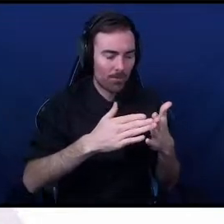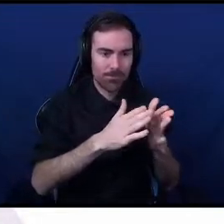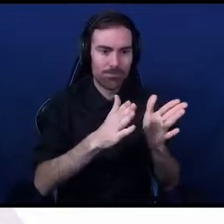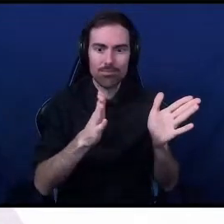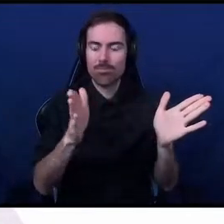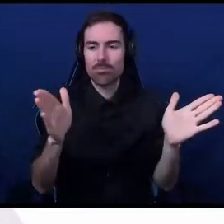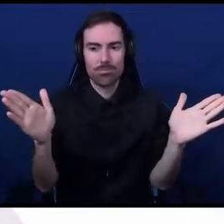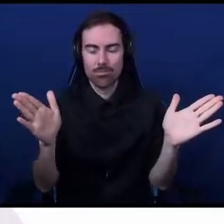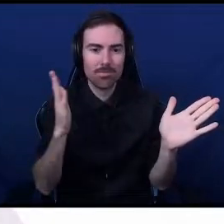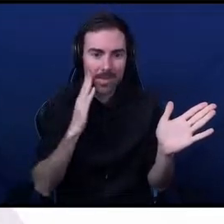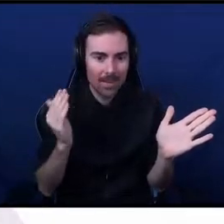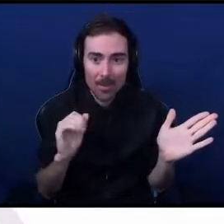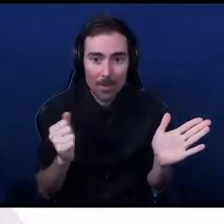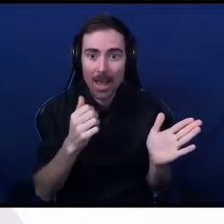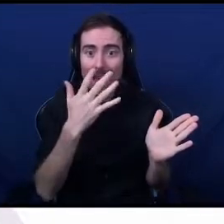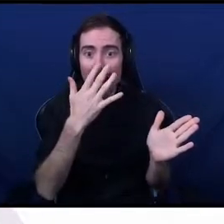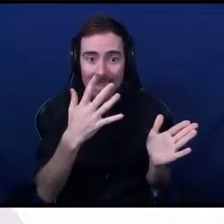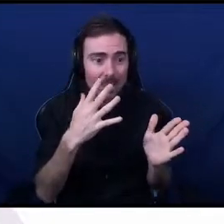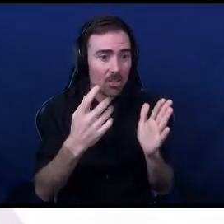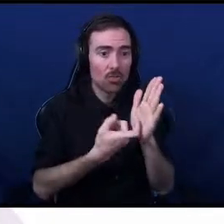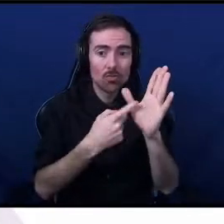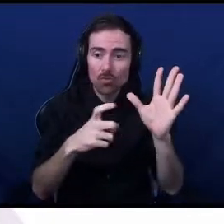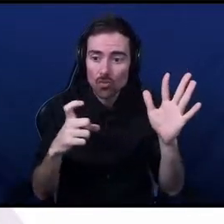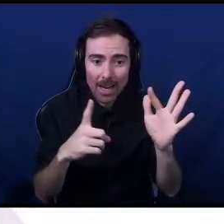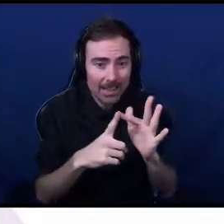every sexual orientation, no matter what socio economic